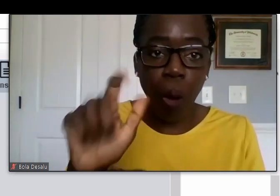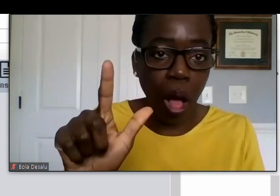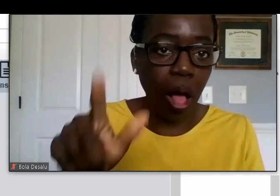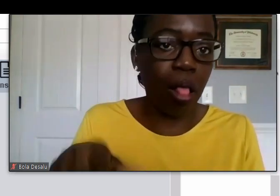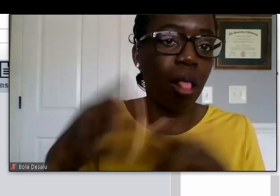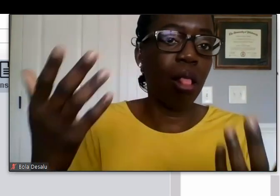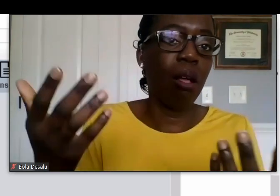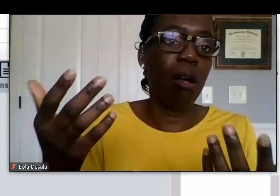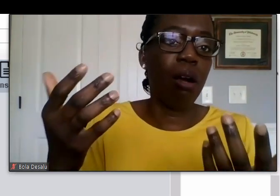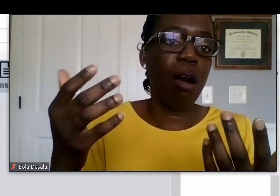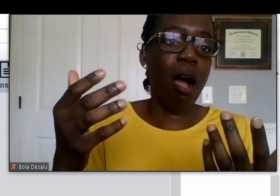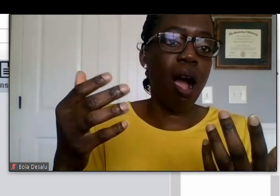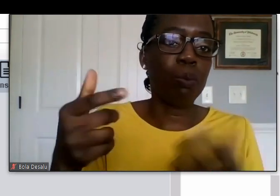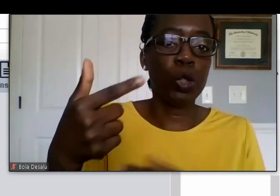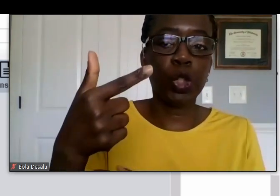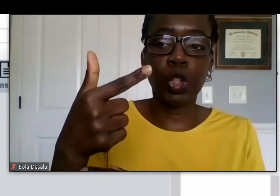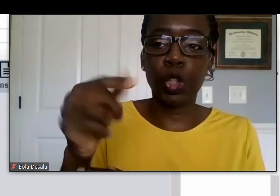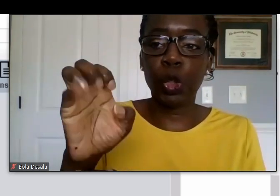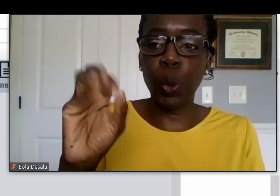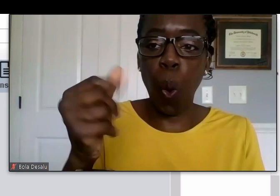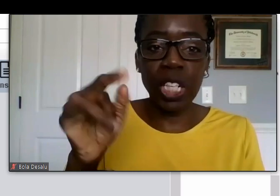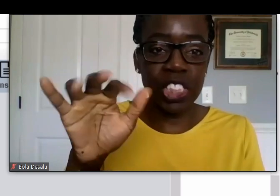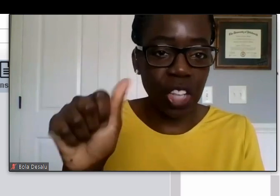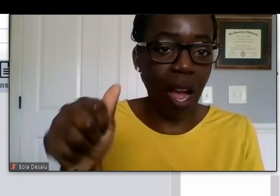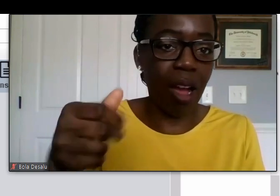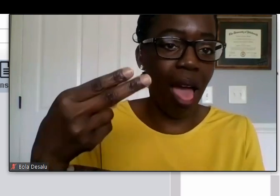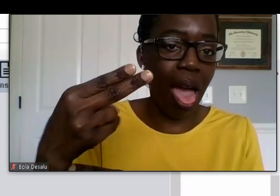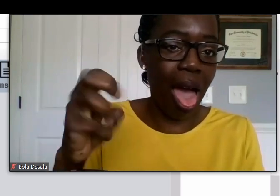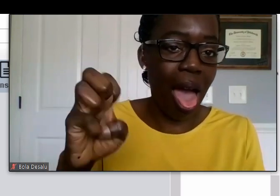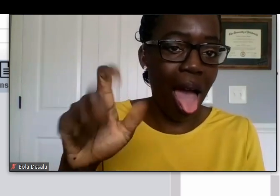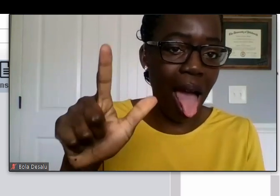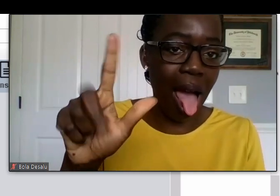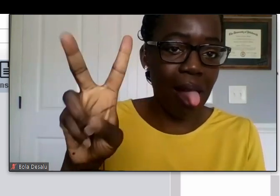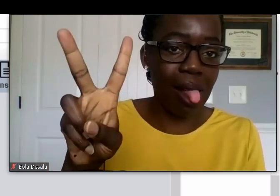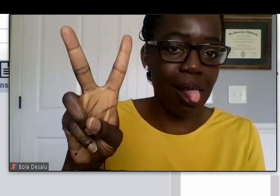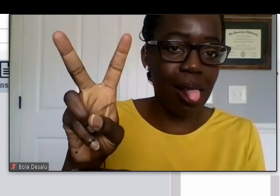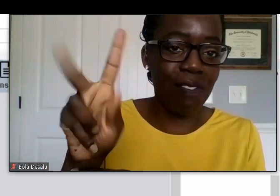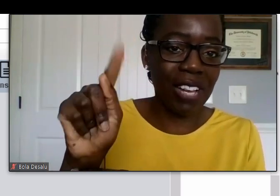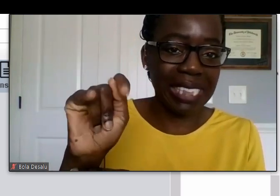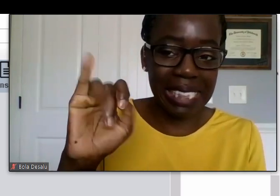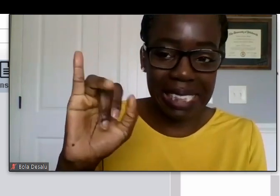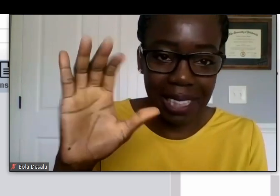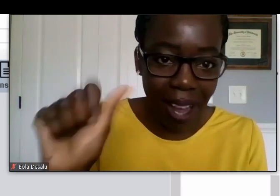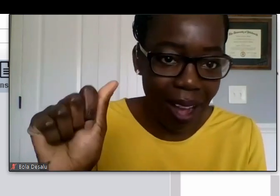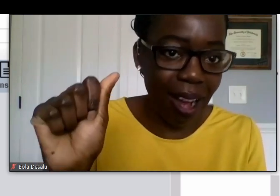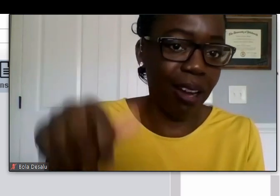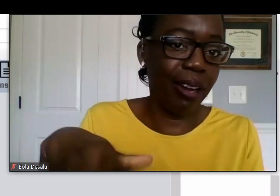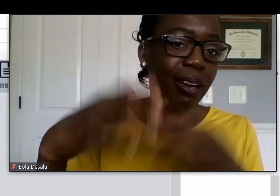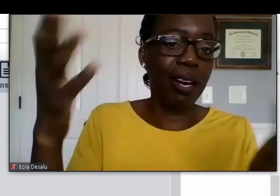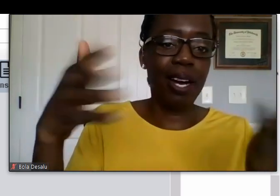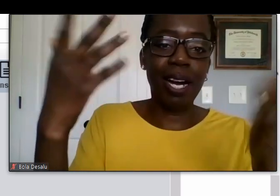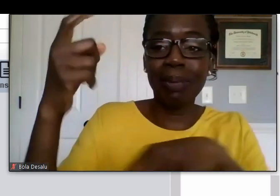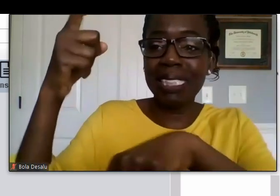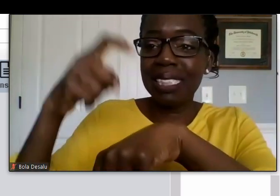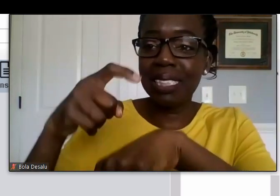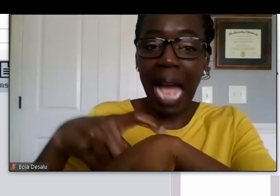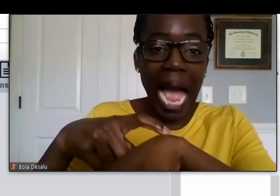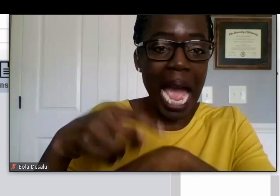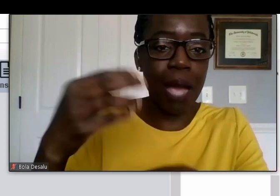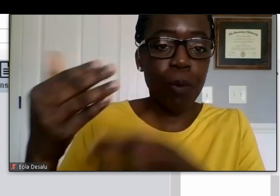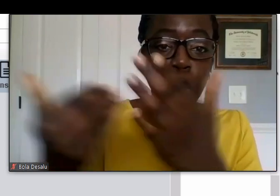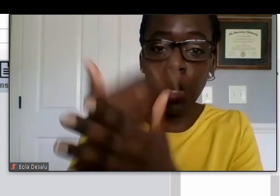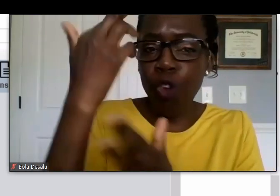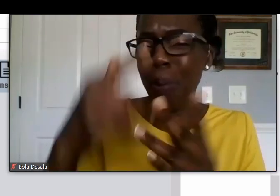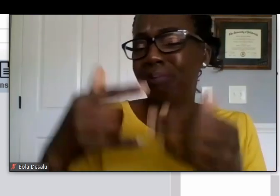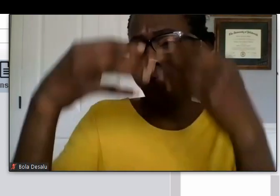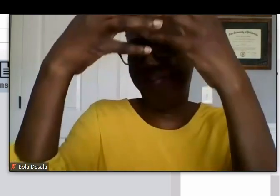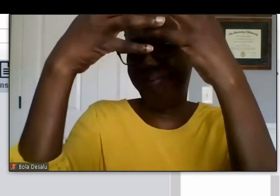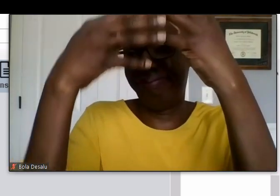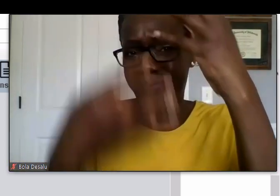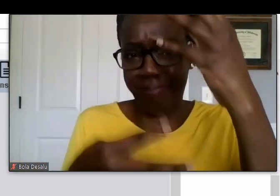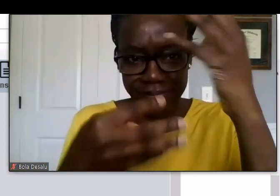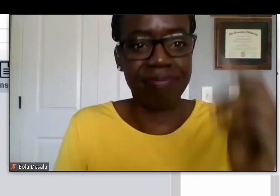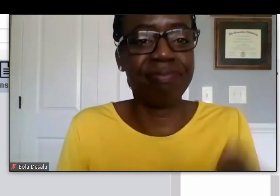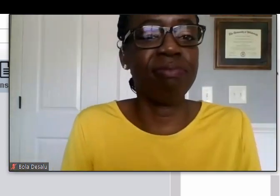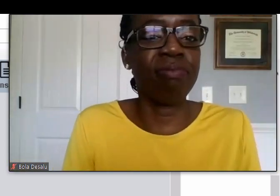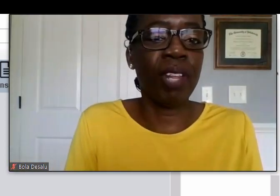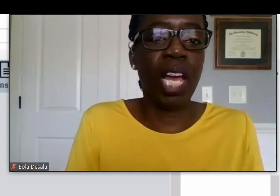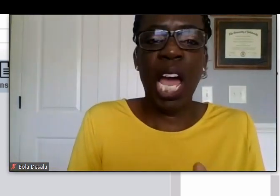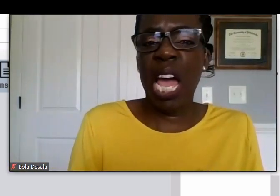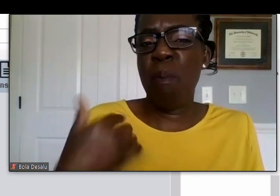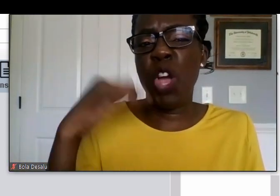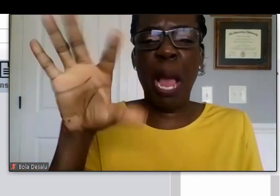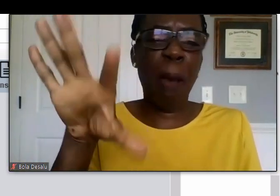You see Arial, you see Georgia, Helvetica, you see you know Times New Roman